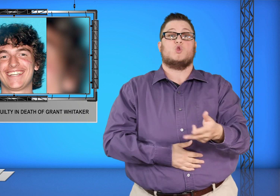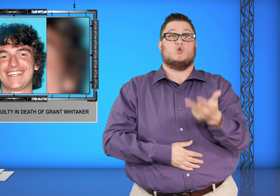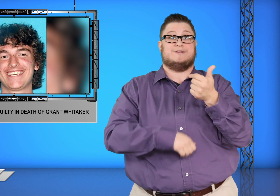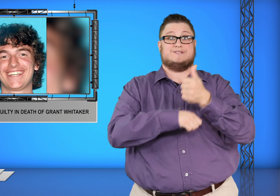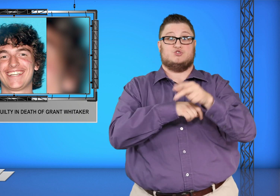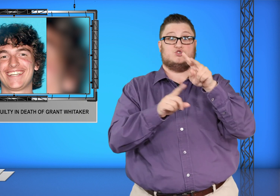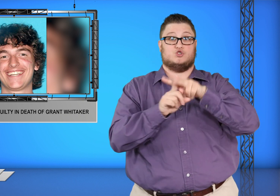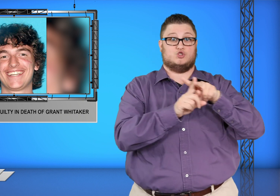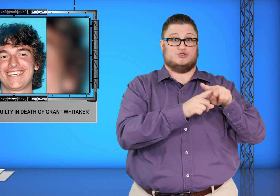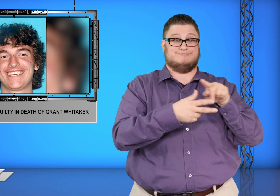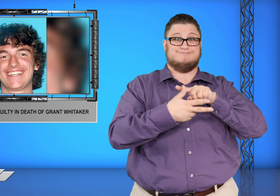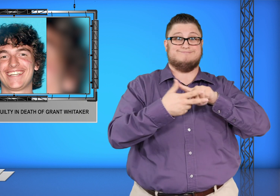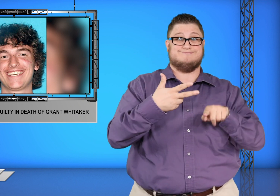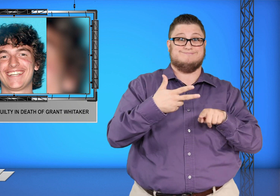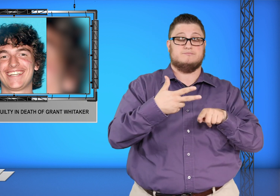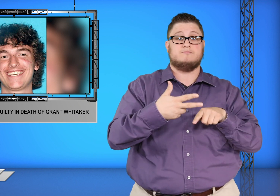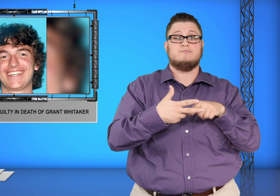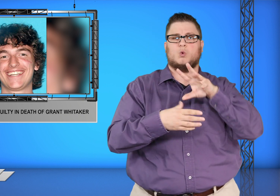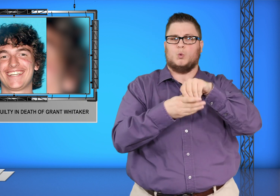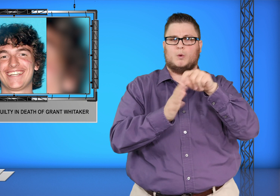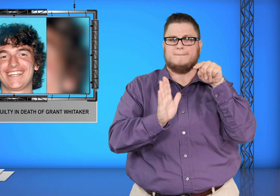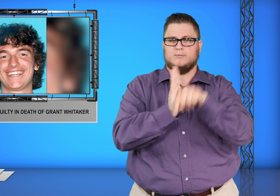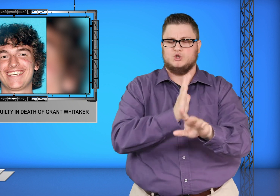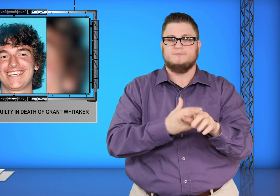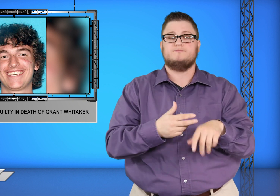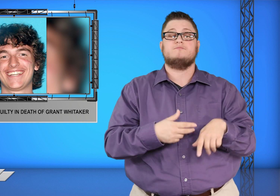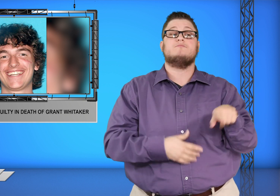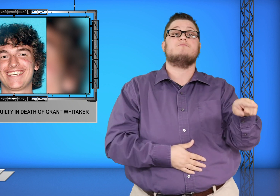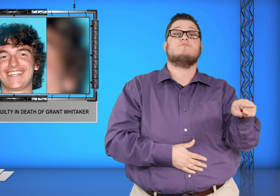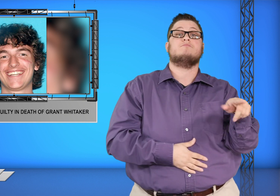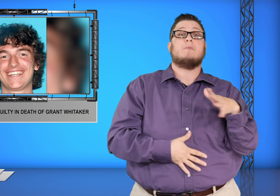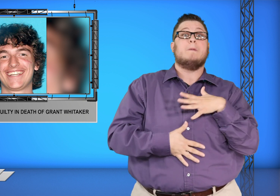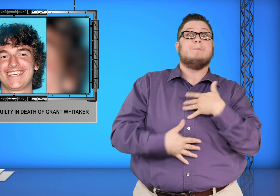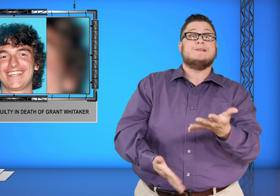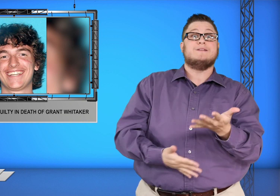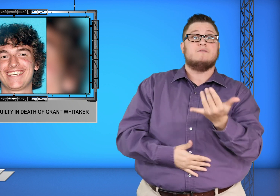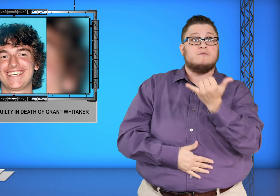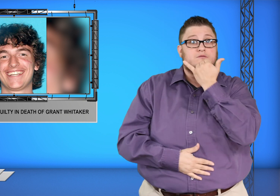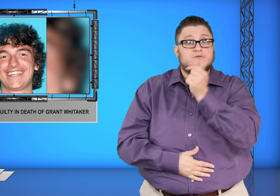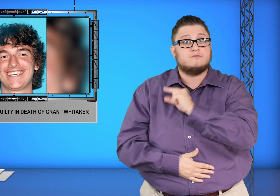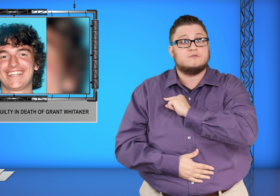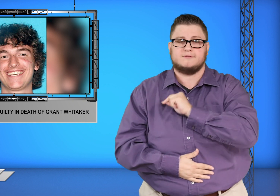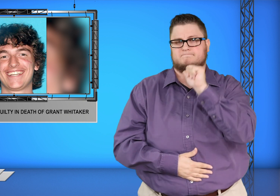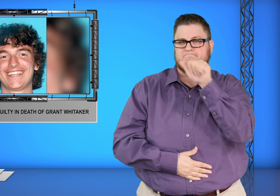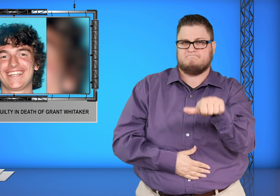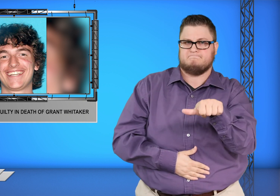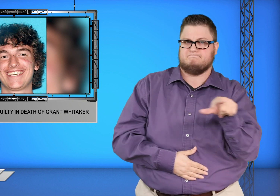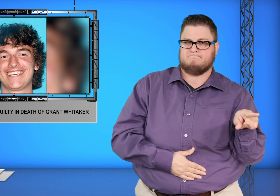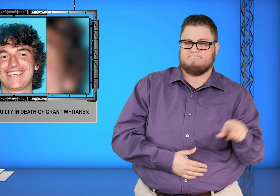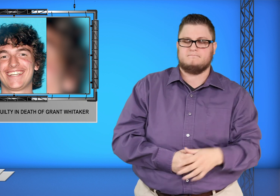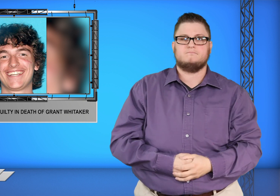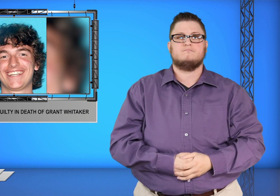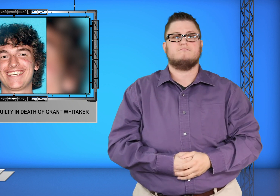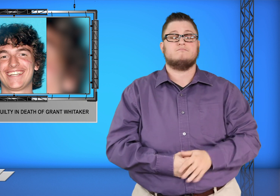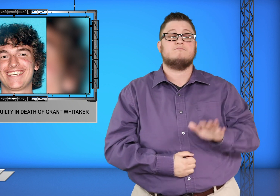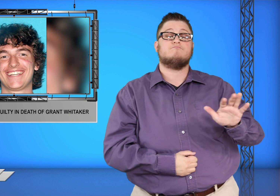Fisher pleaded not guilty to all three counts, including murder.